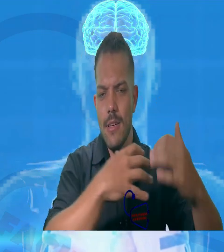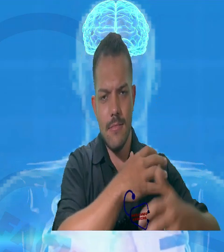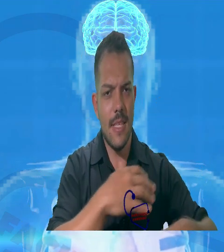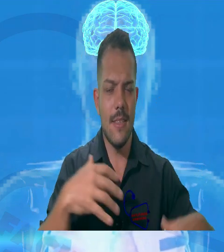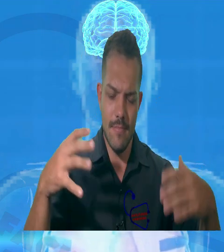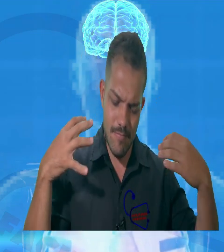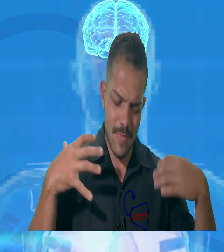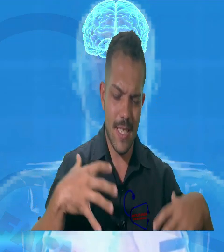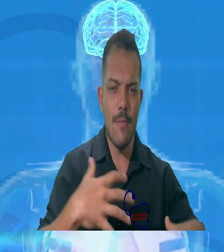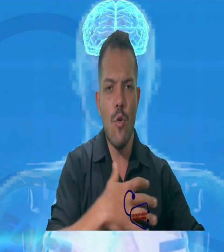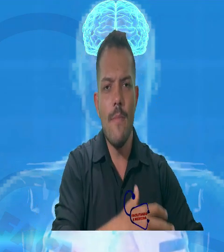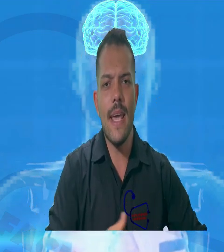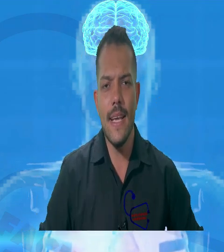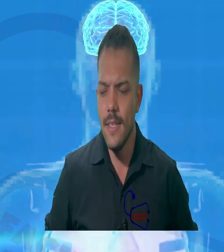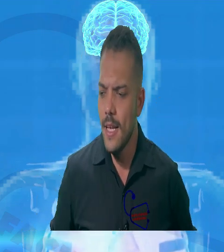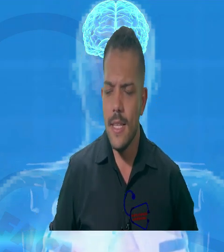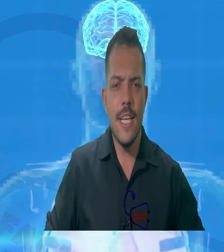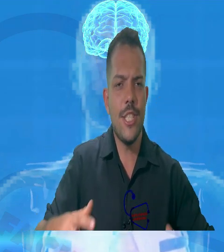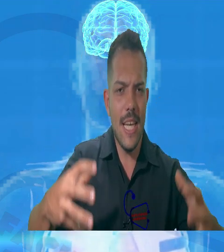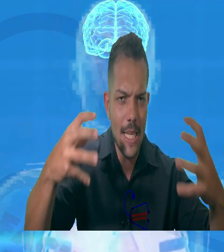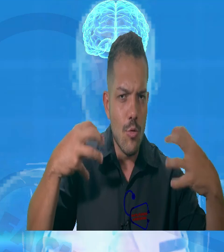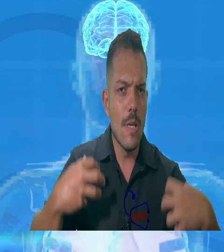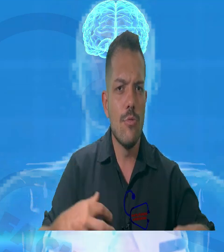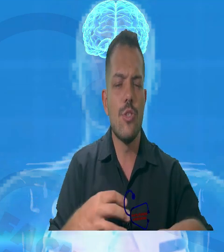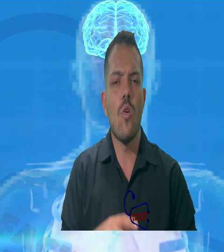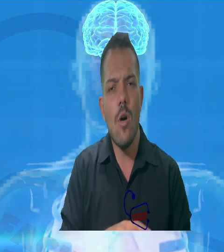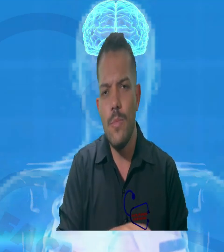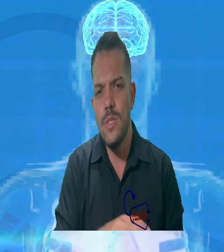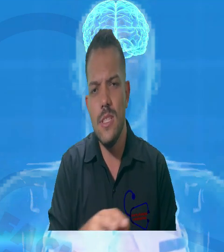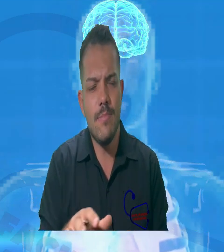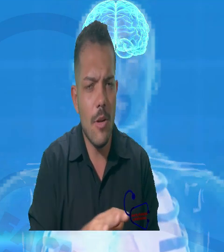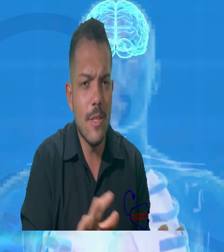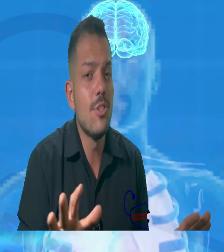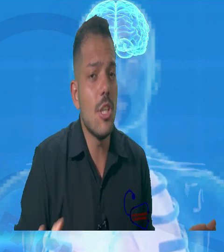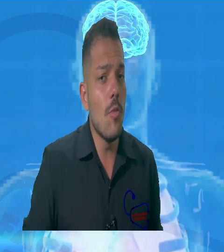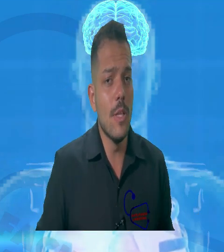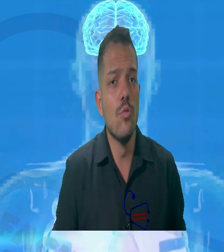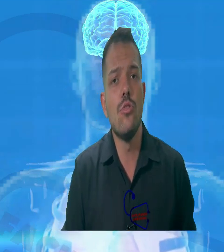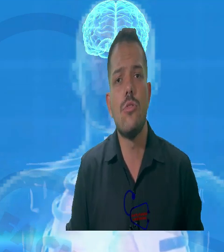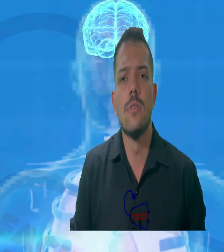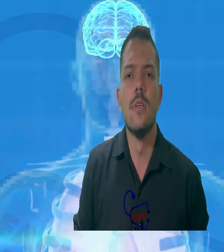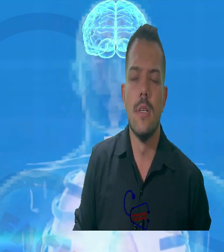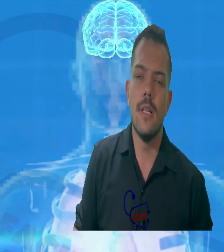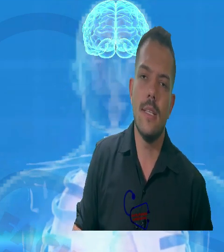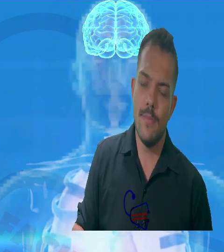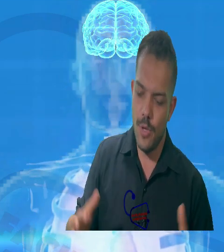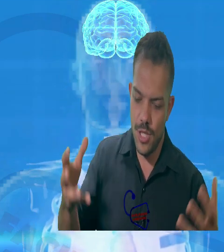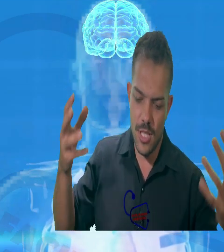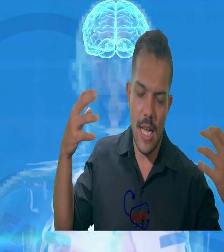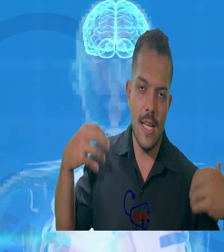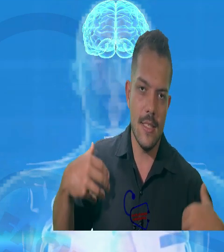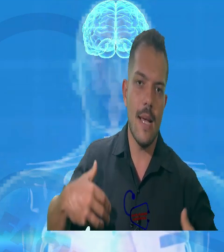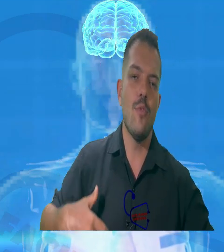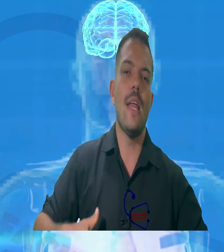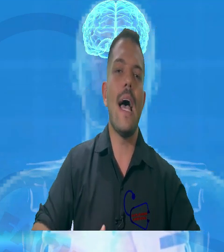, lather well, leave it to act on your body for at least 5 minutes, right, after it's already wet